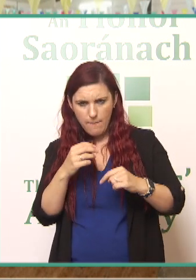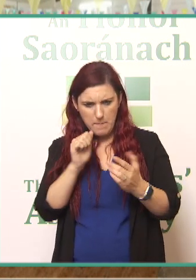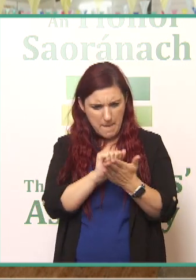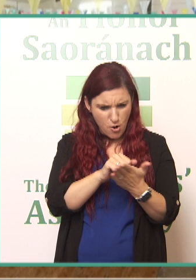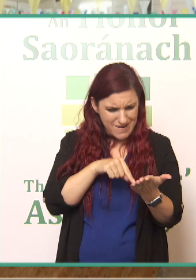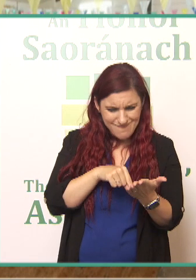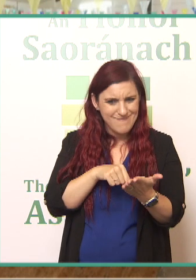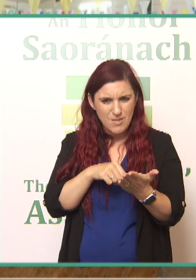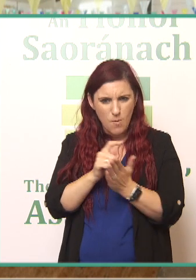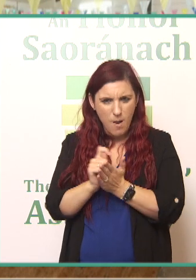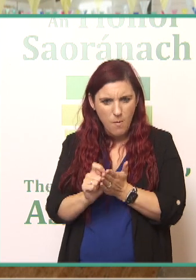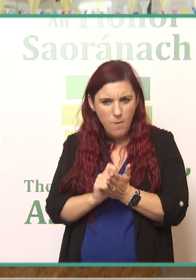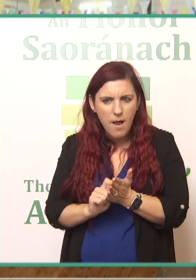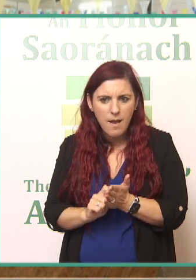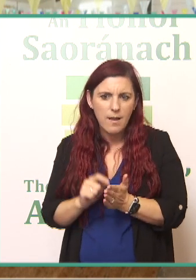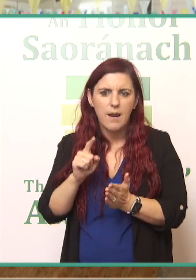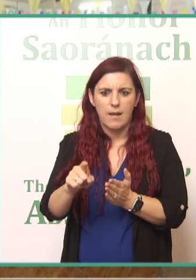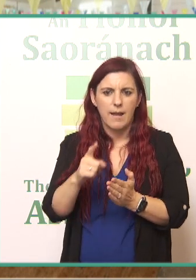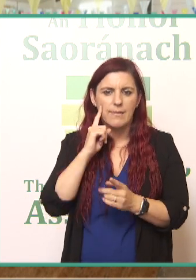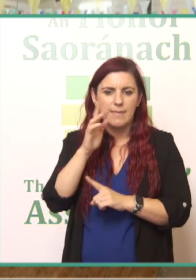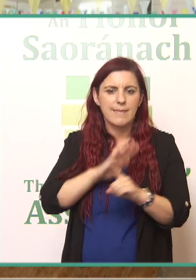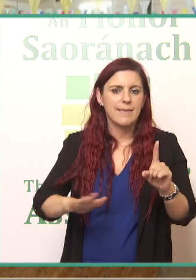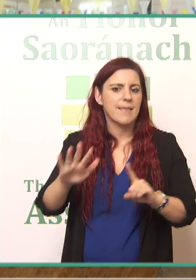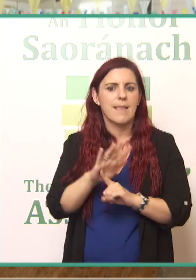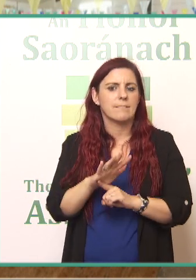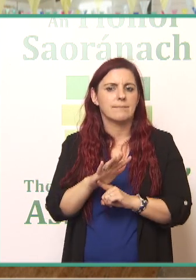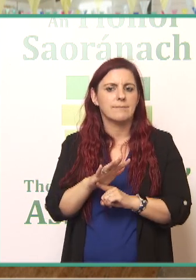to get out of bed in the morning everything requires permission so we help the farmer with